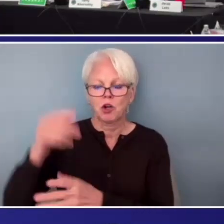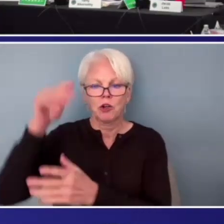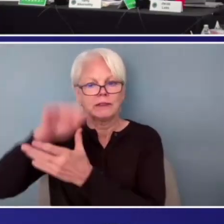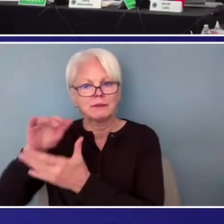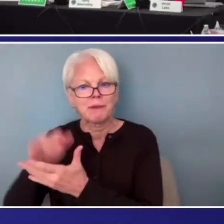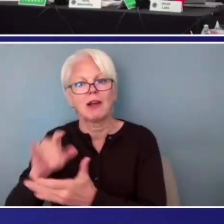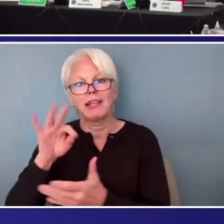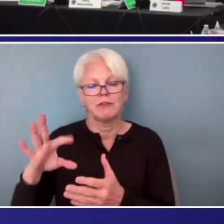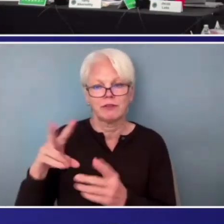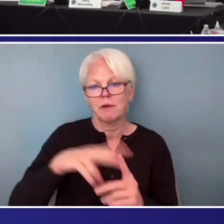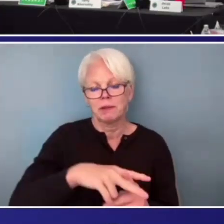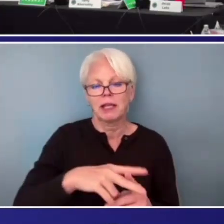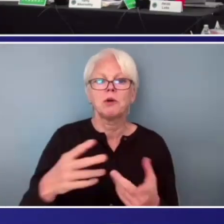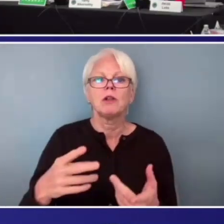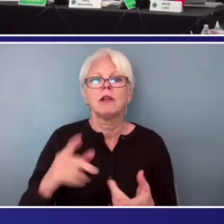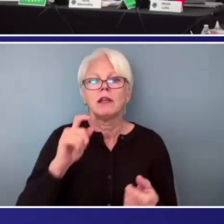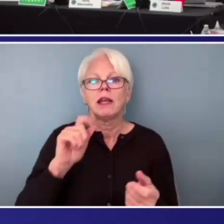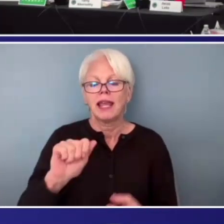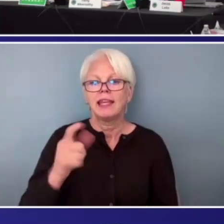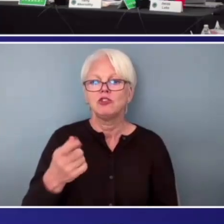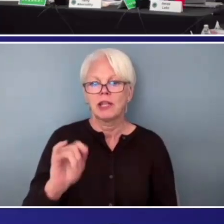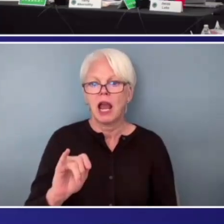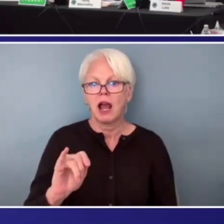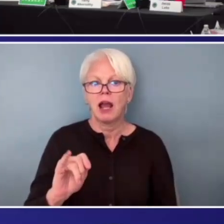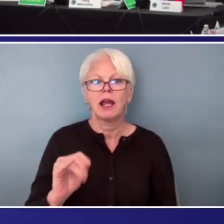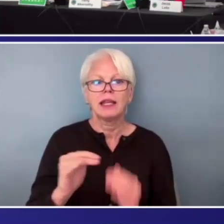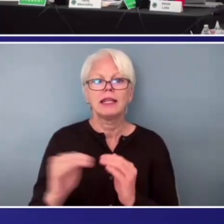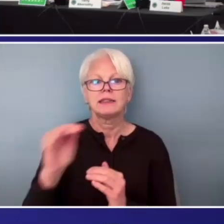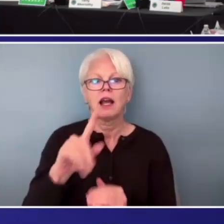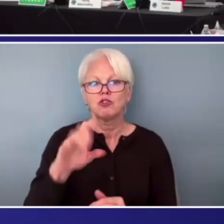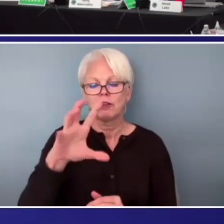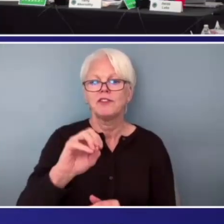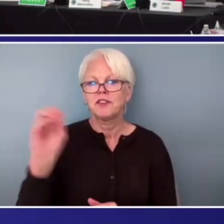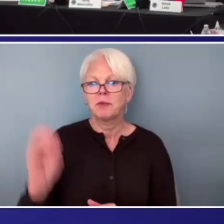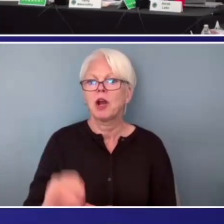adjusted gross income exceeds 150% of the poverty, poverty guideline.